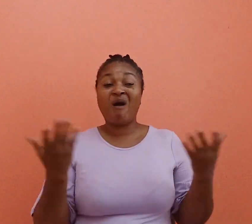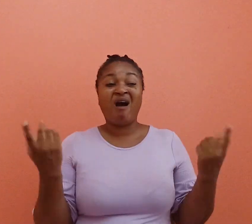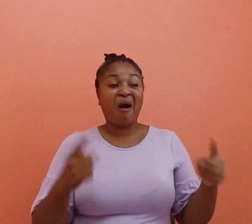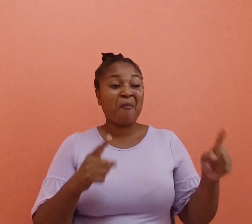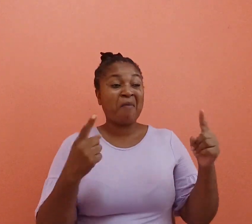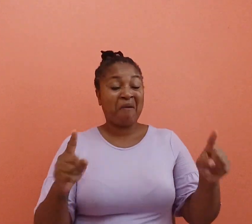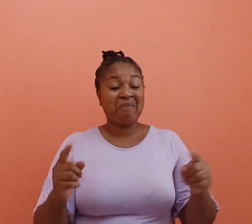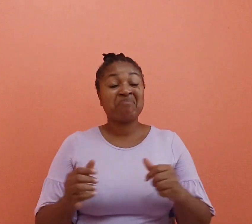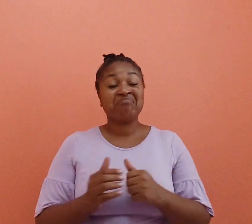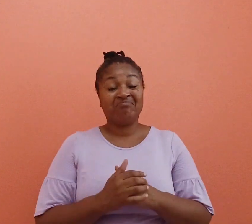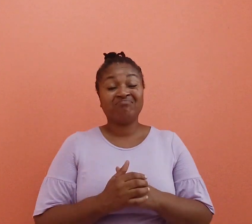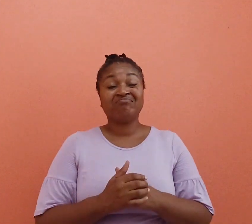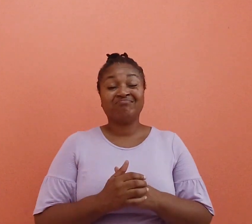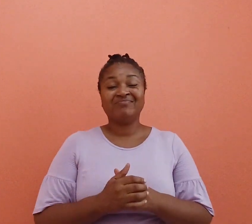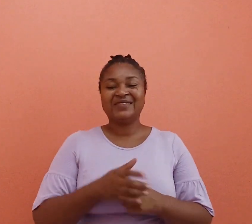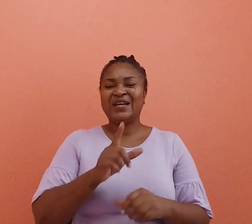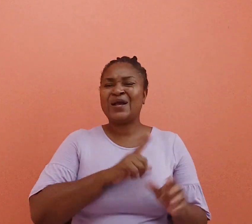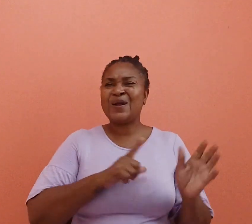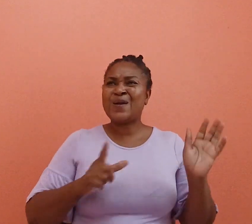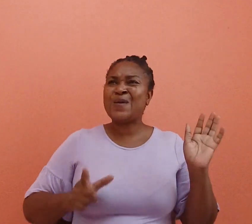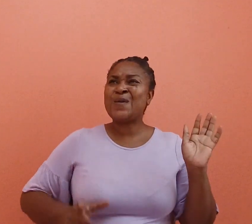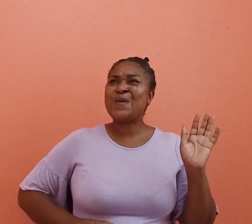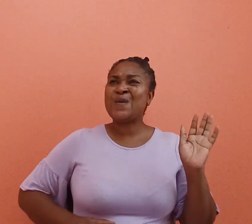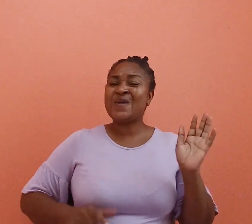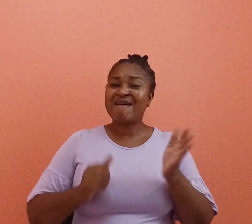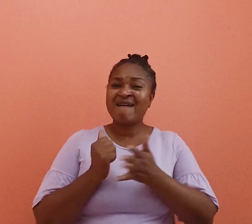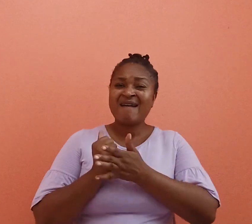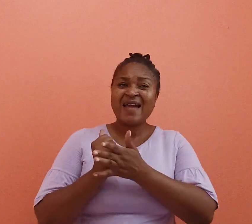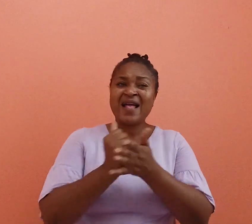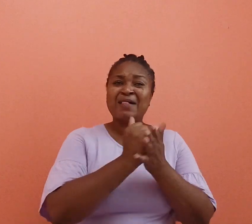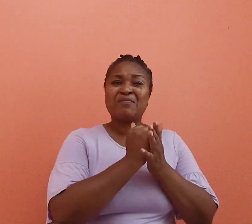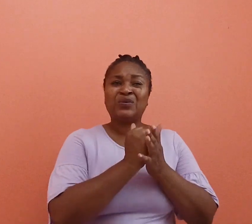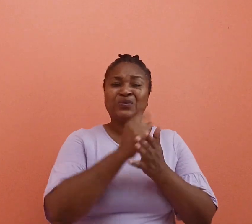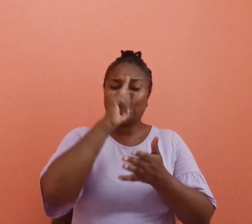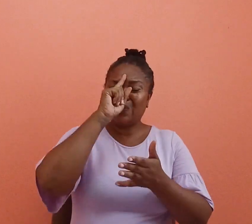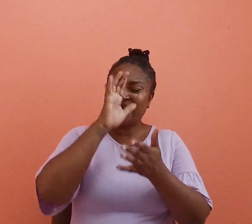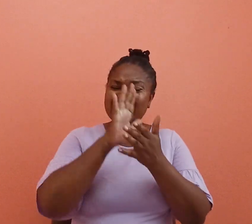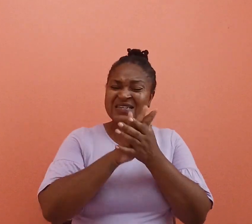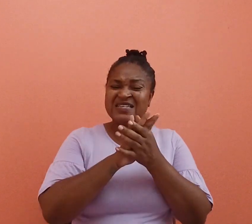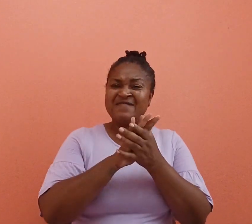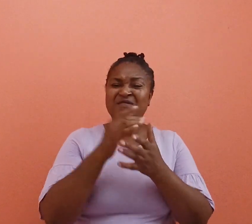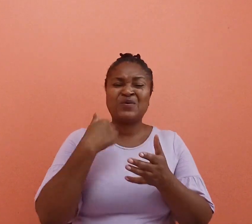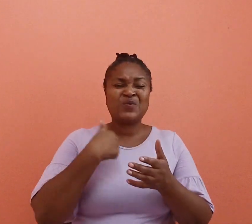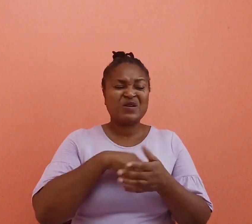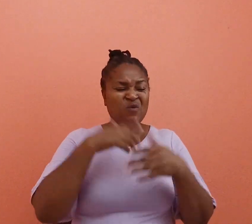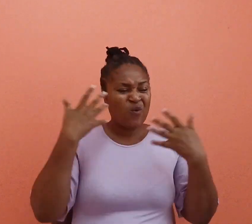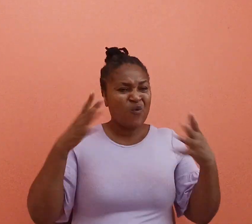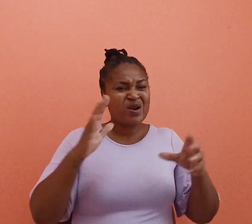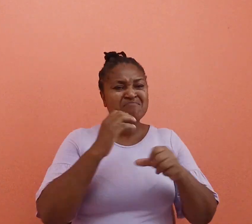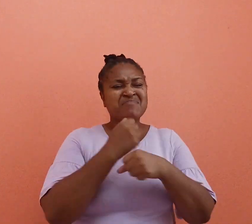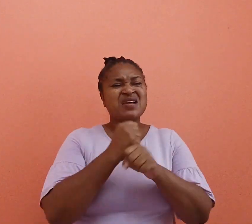Lord, help us to believe that we were made for a purpose.